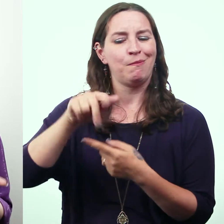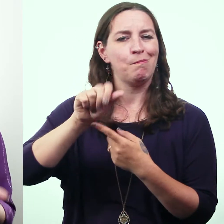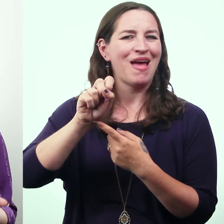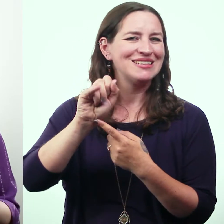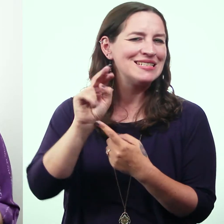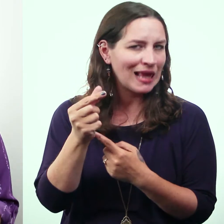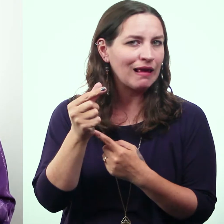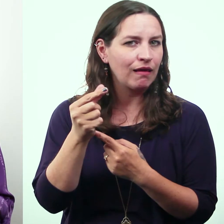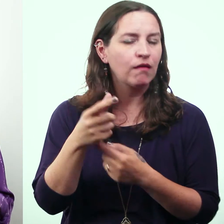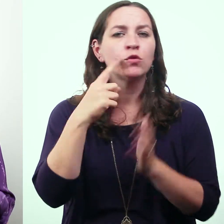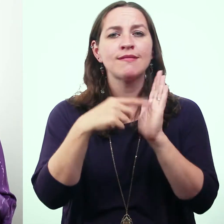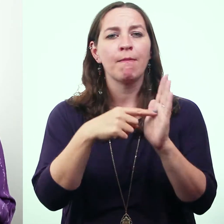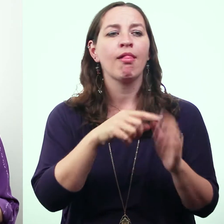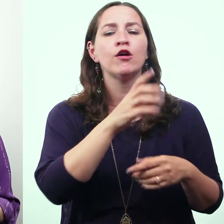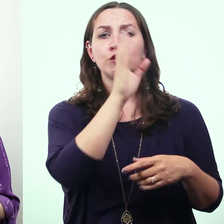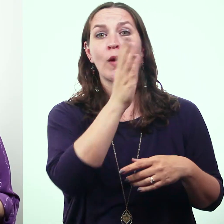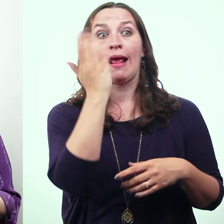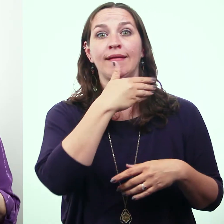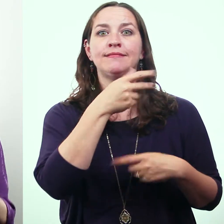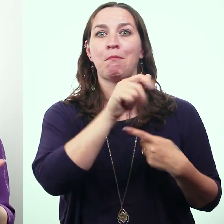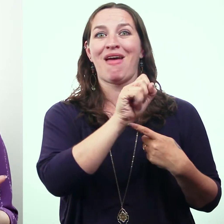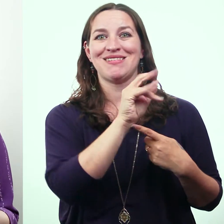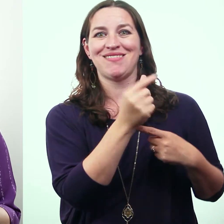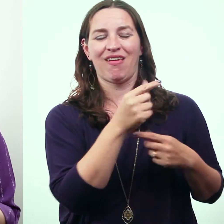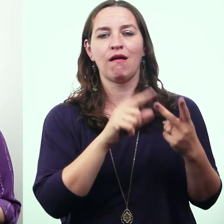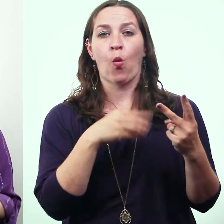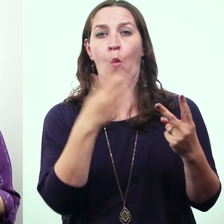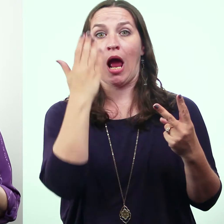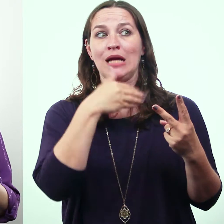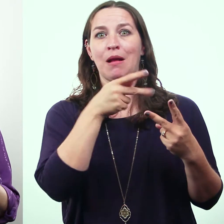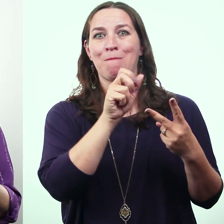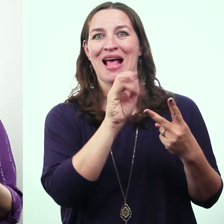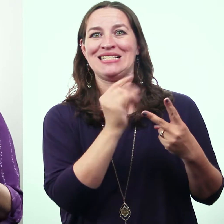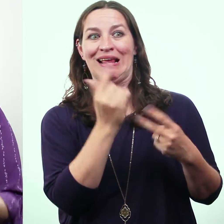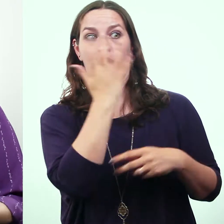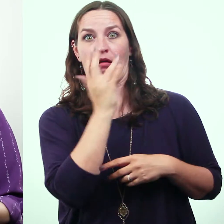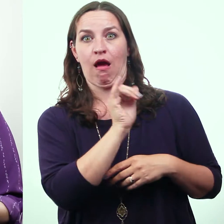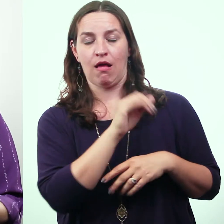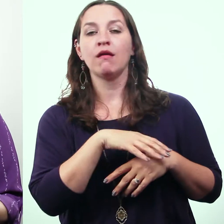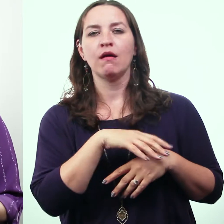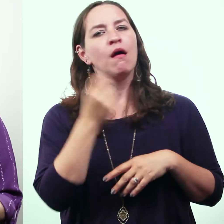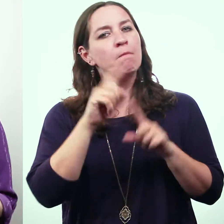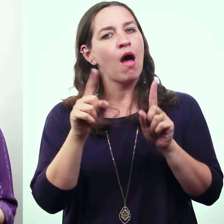'passing' like 'white passing' or 'straight passing' and in the past that has almost been